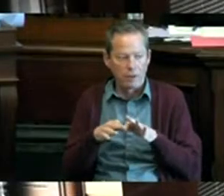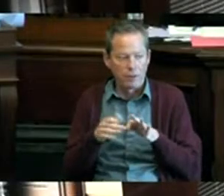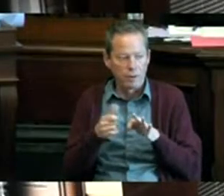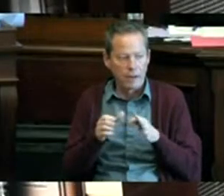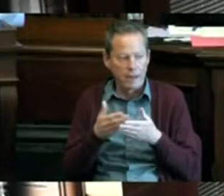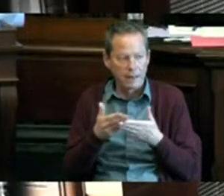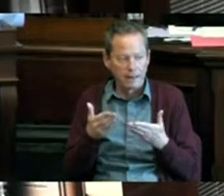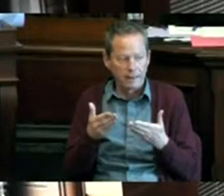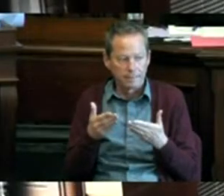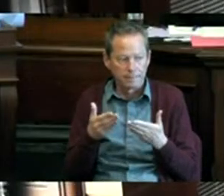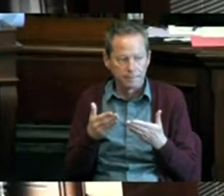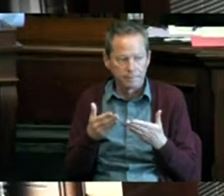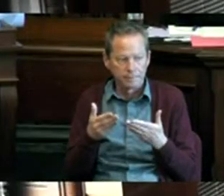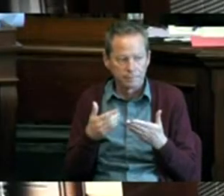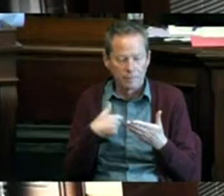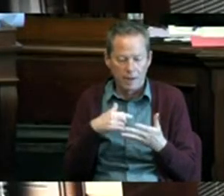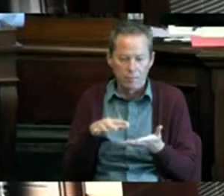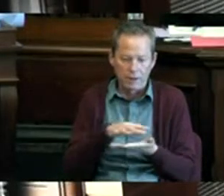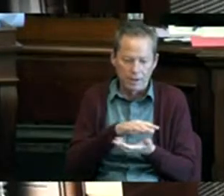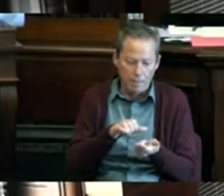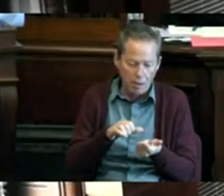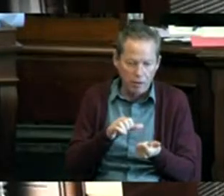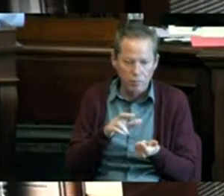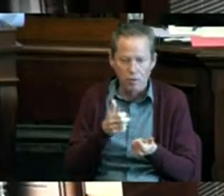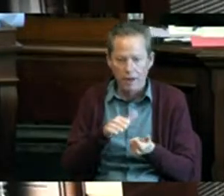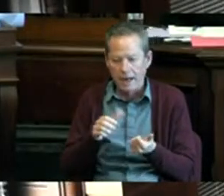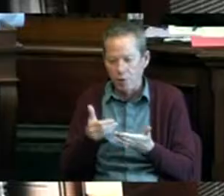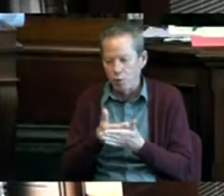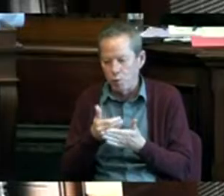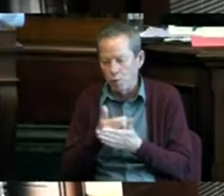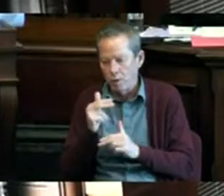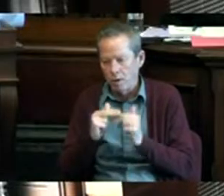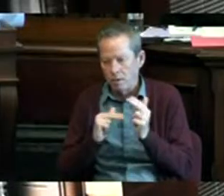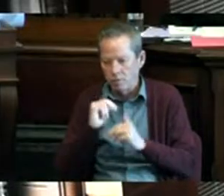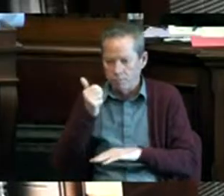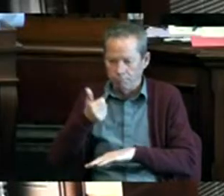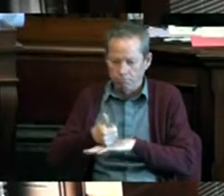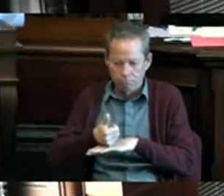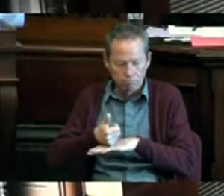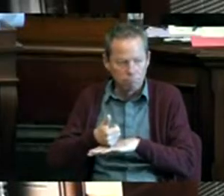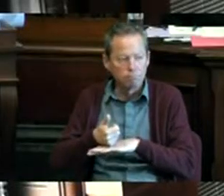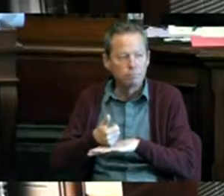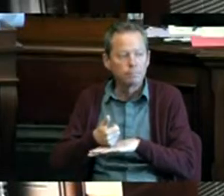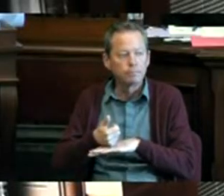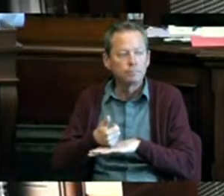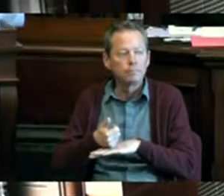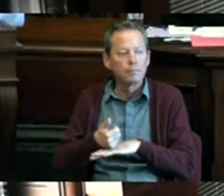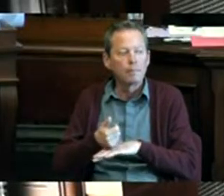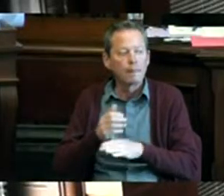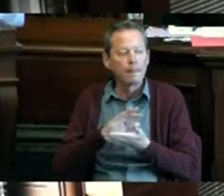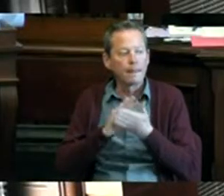changes in equalization and the changes in physical value. So